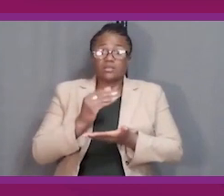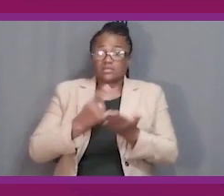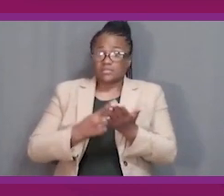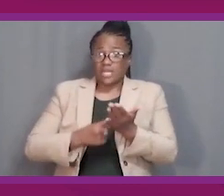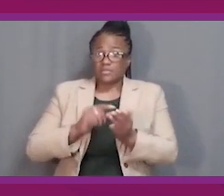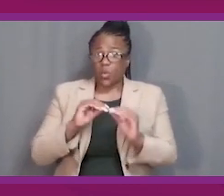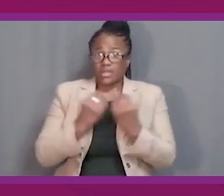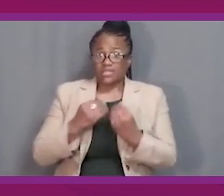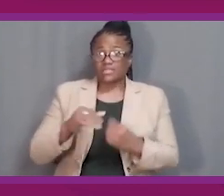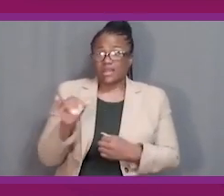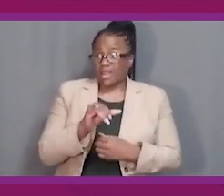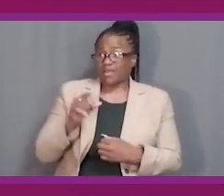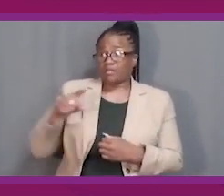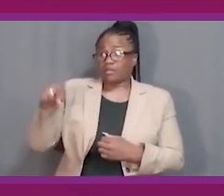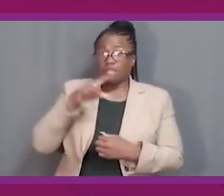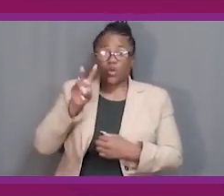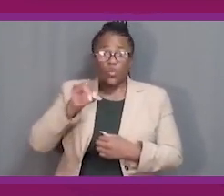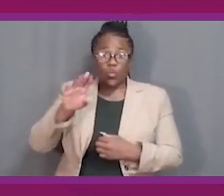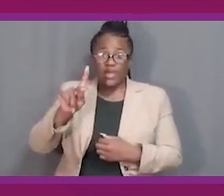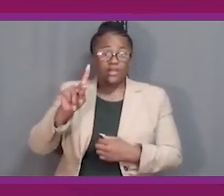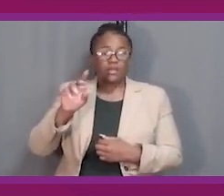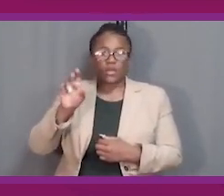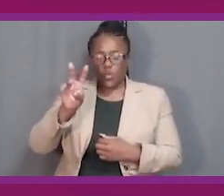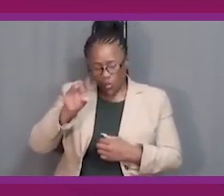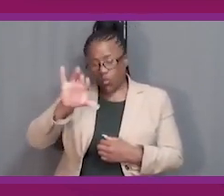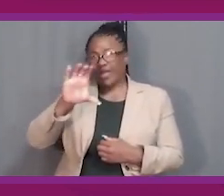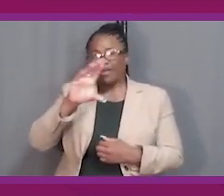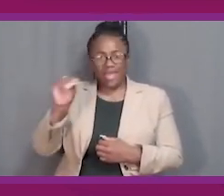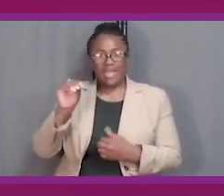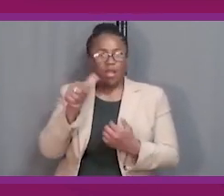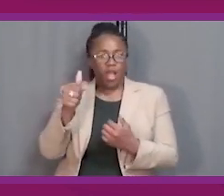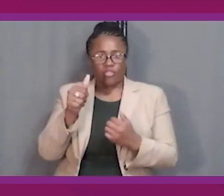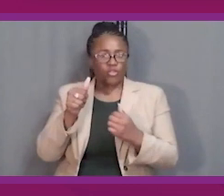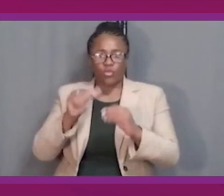after some of them. But then our role that we are feeling is then we need to get that money